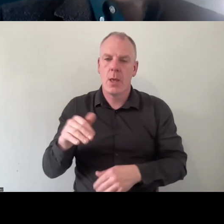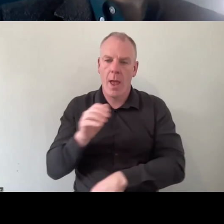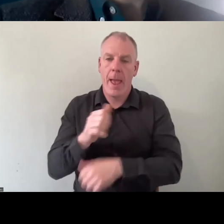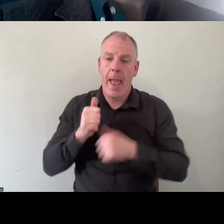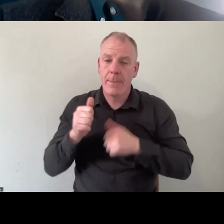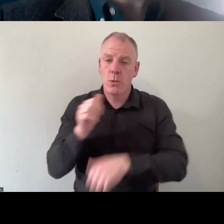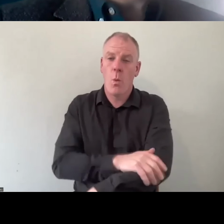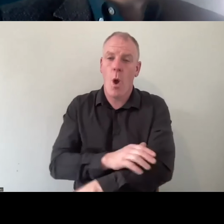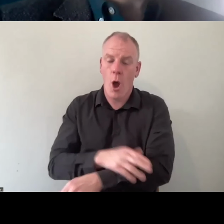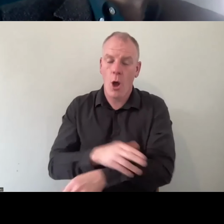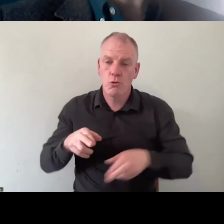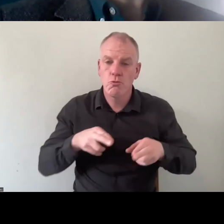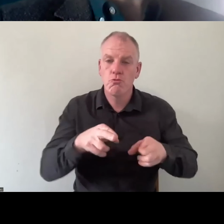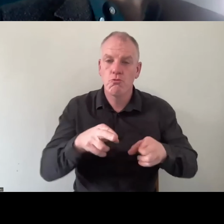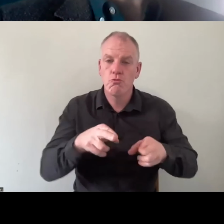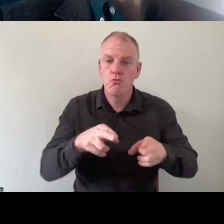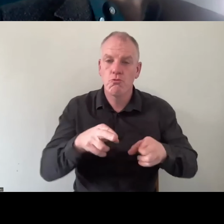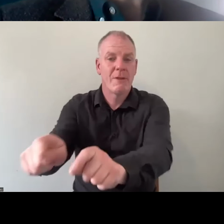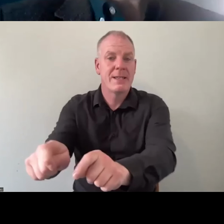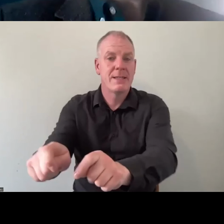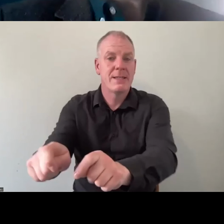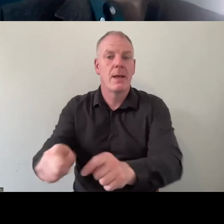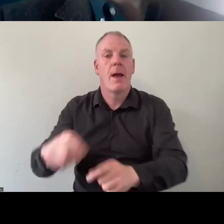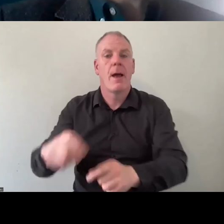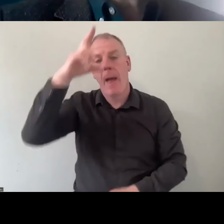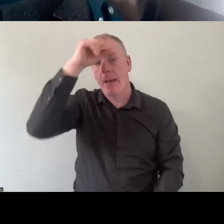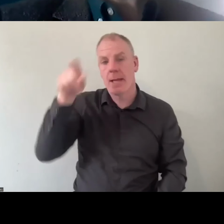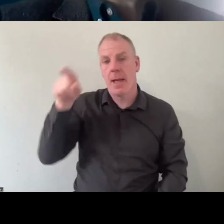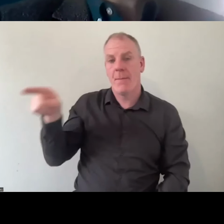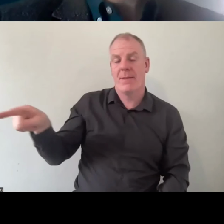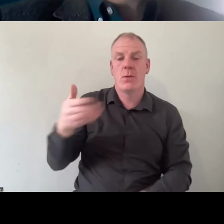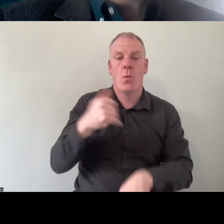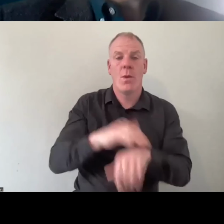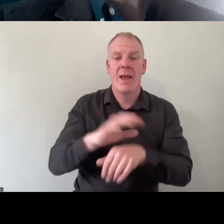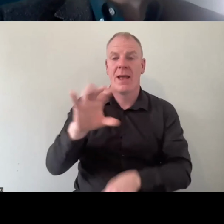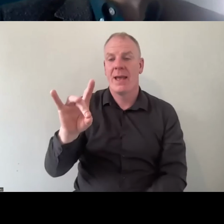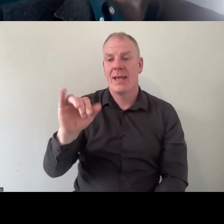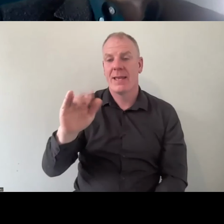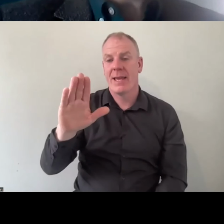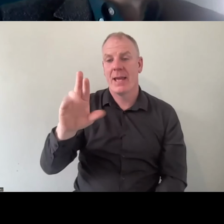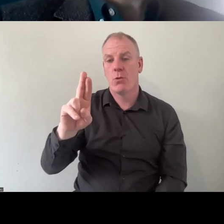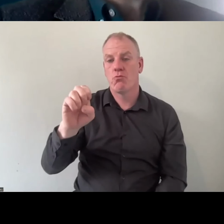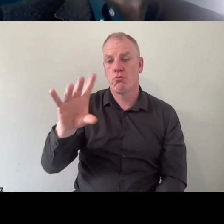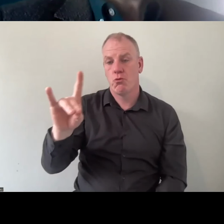The example, we tried this with Kilrush in County Clare